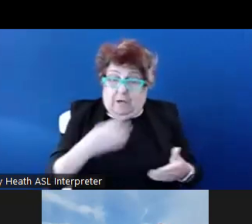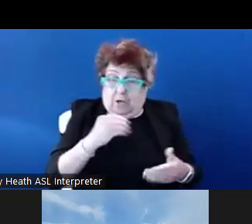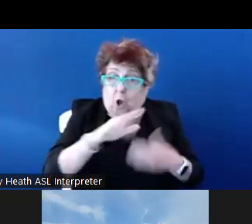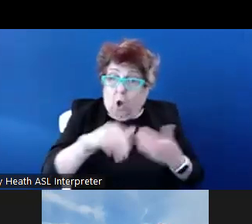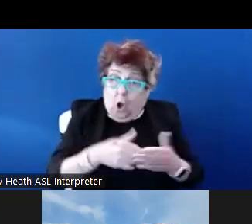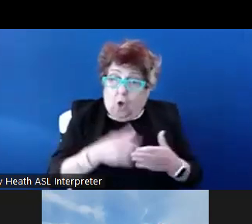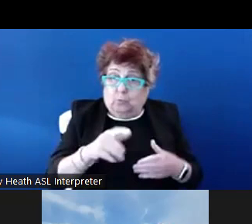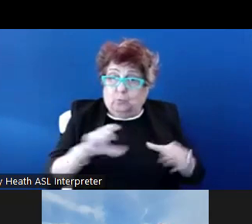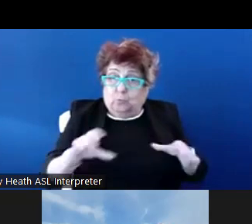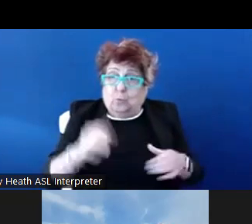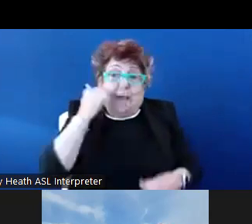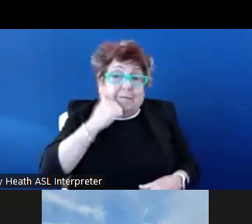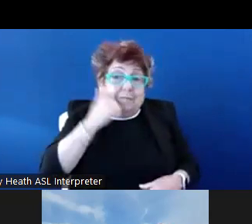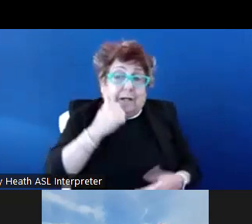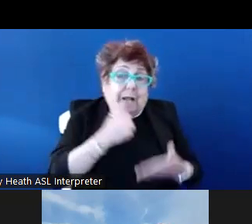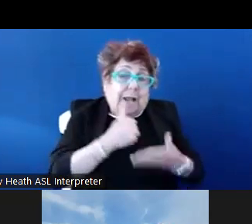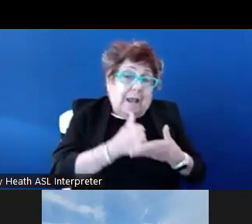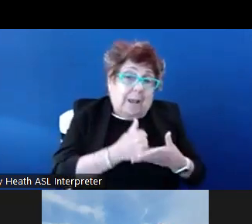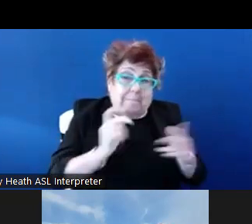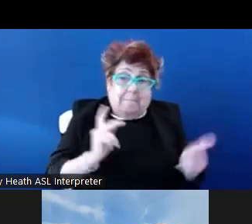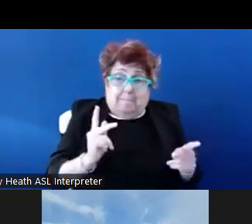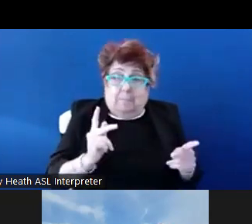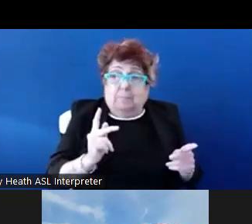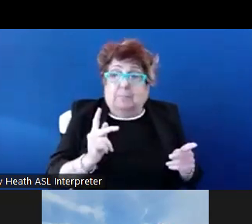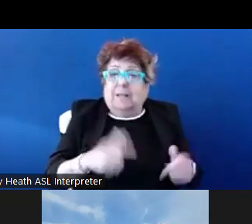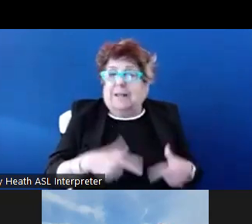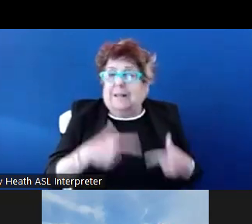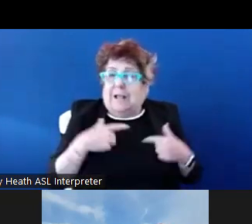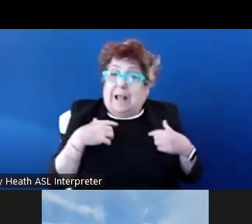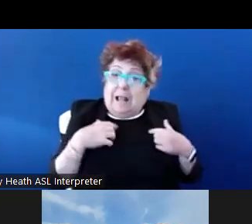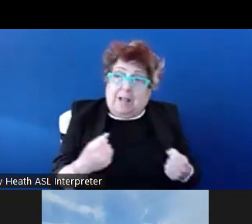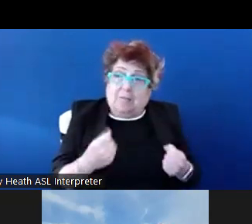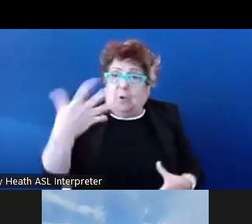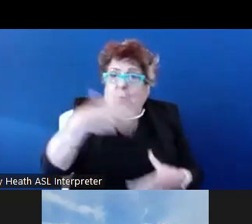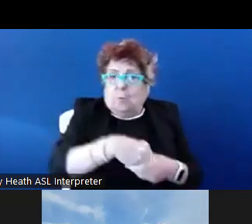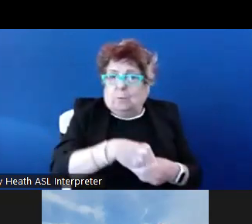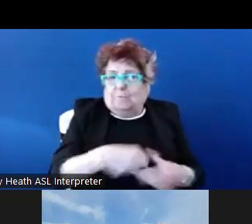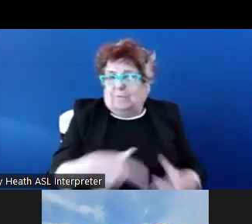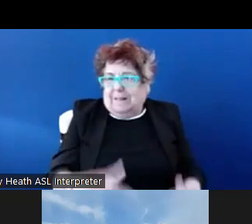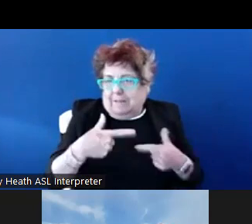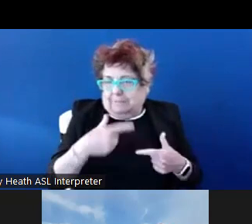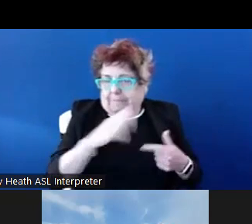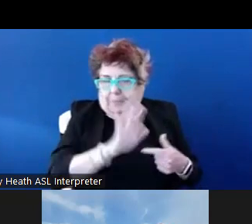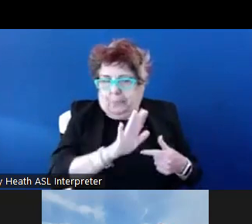people live healthy and inclusive lives in their own communities. With that, I will kick it back to Ryan.